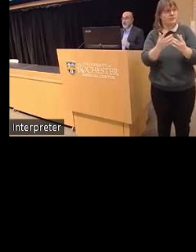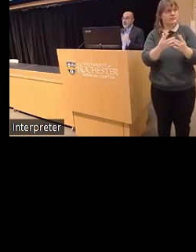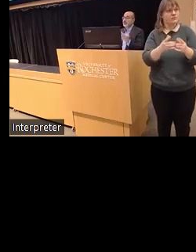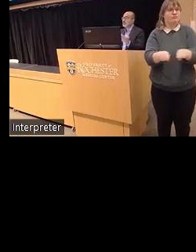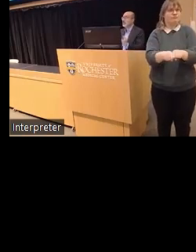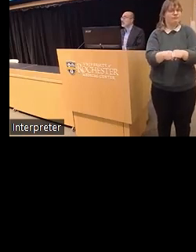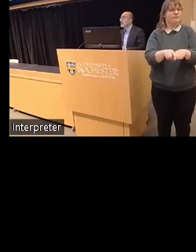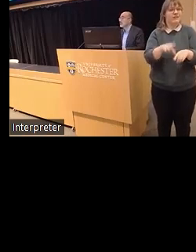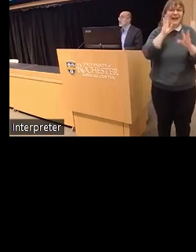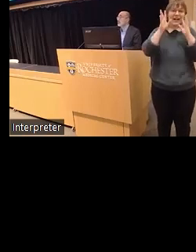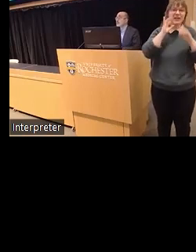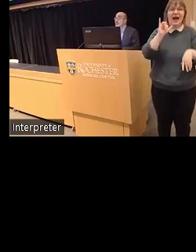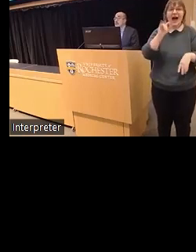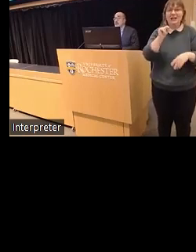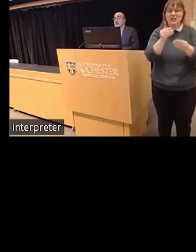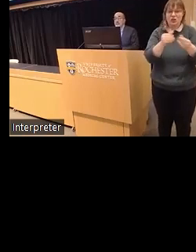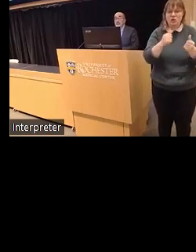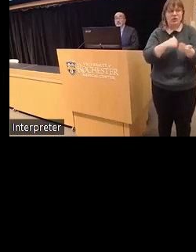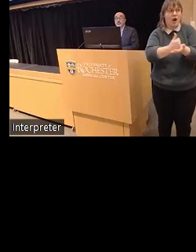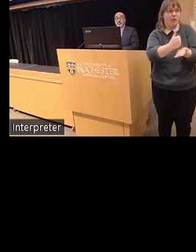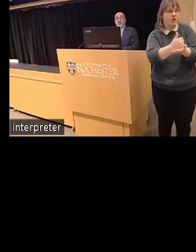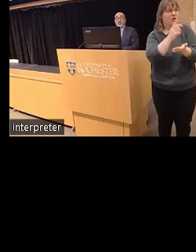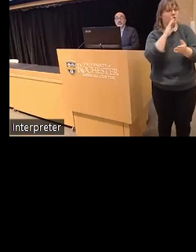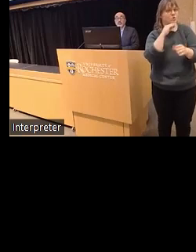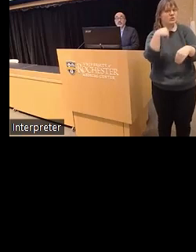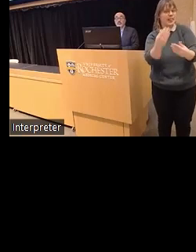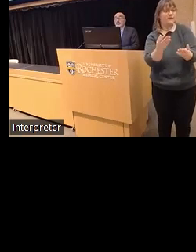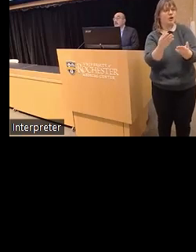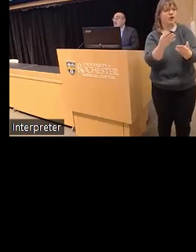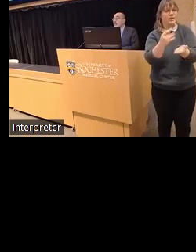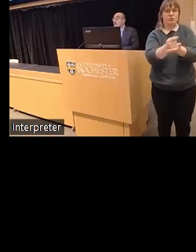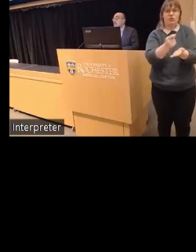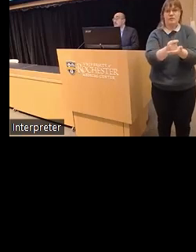know Innovative IT solutions are helpful for us to deliver this uh treatment model with Comprehensive